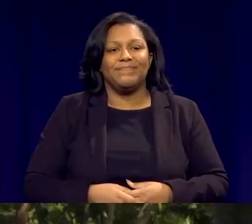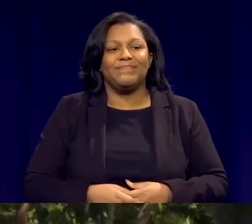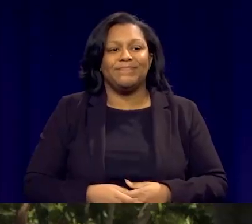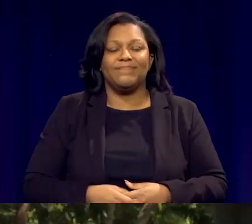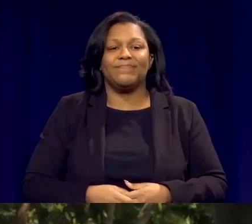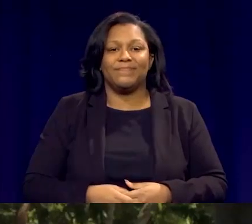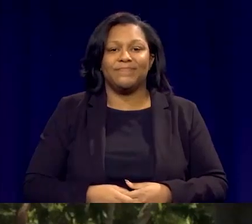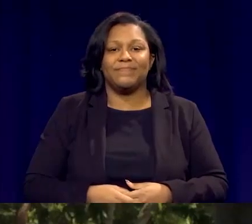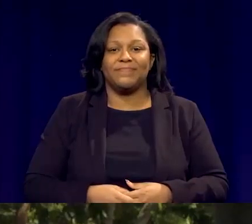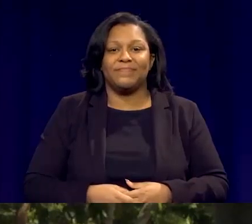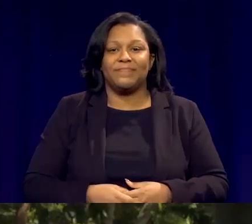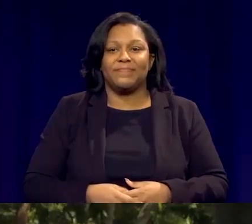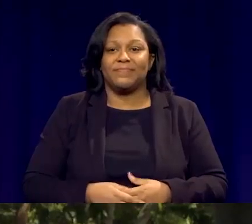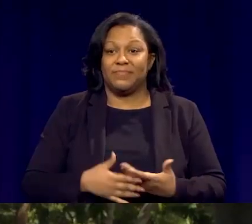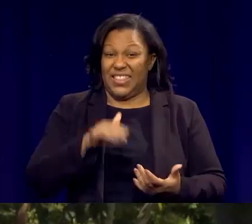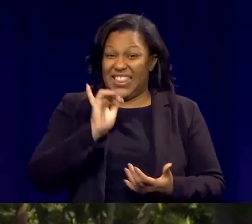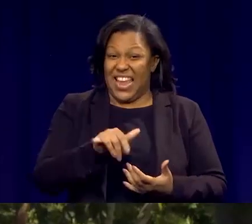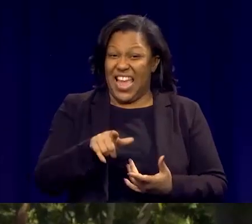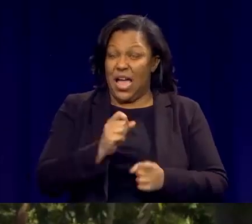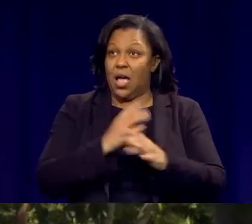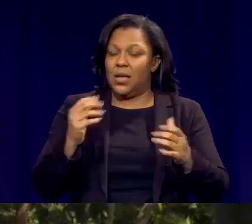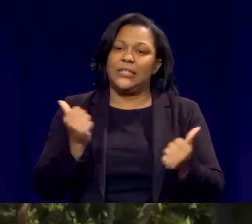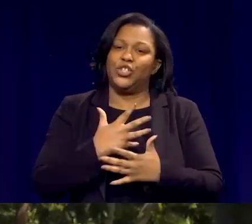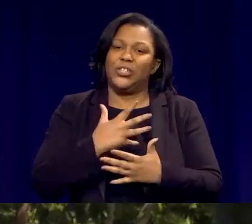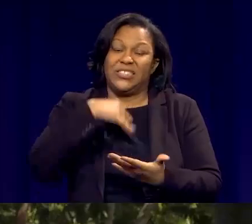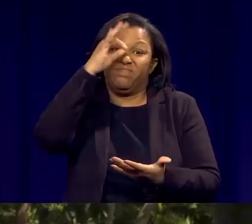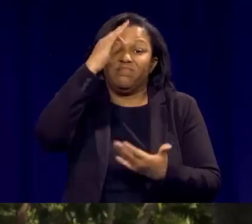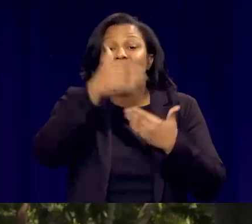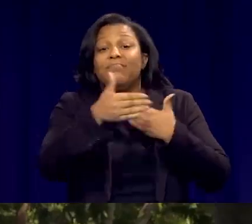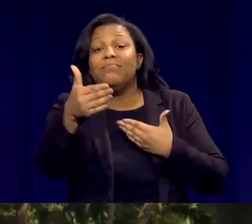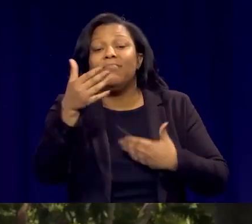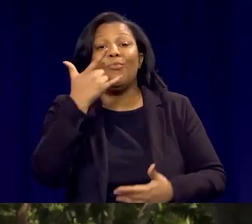and the unknown is scary.